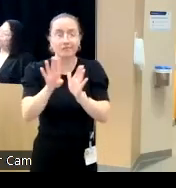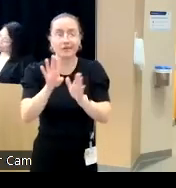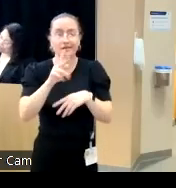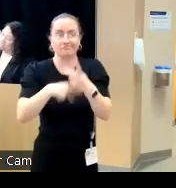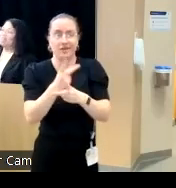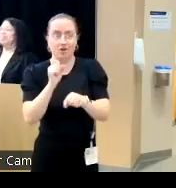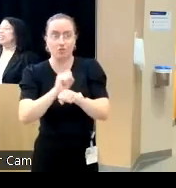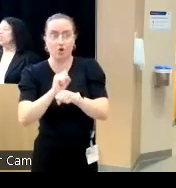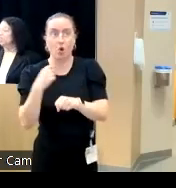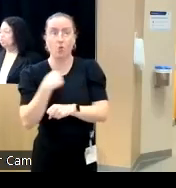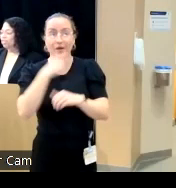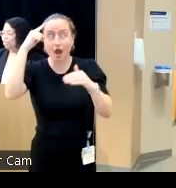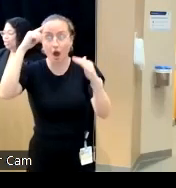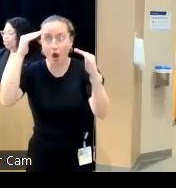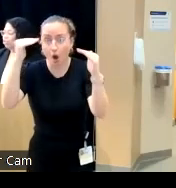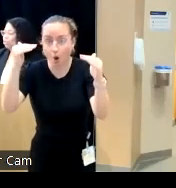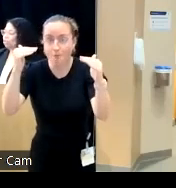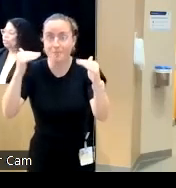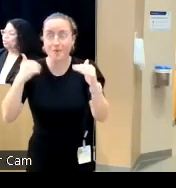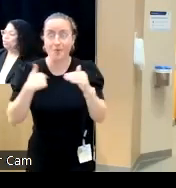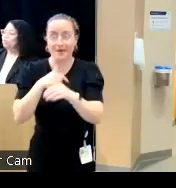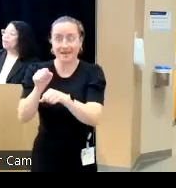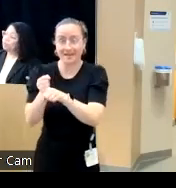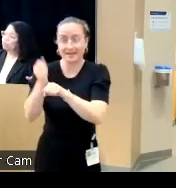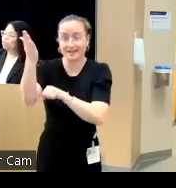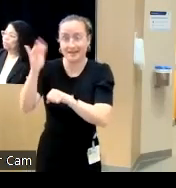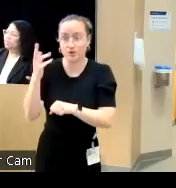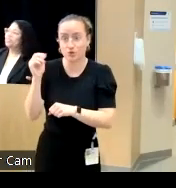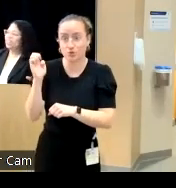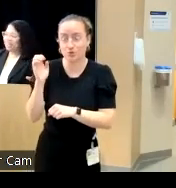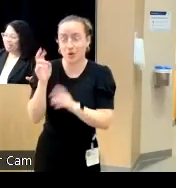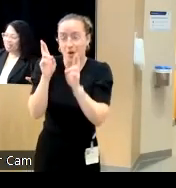we hope that our resubmission in June will be favorable we'll see